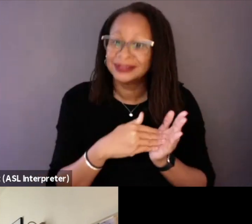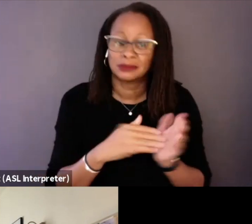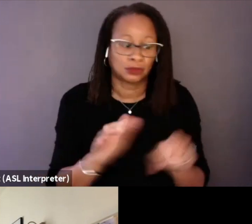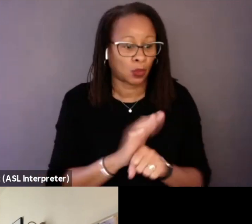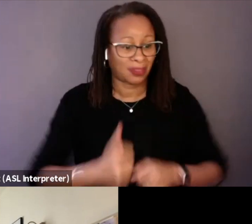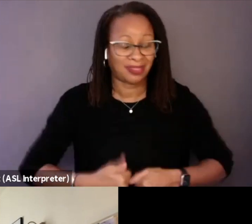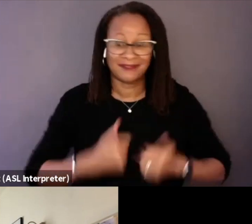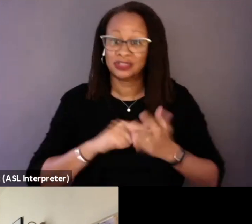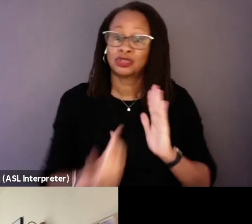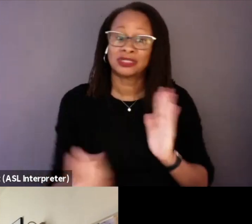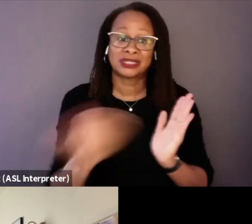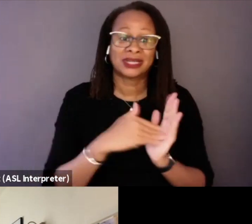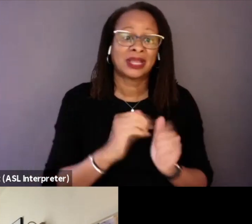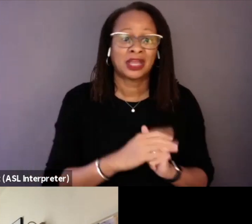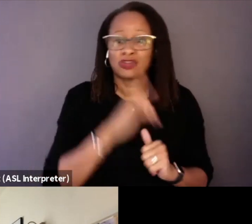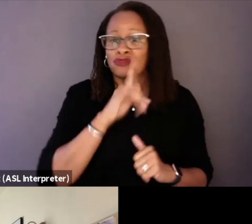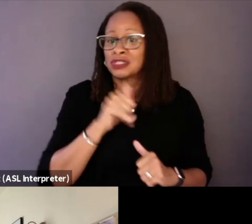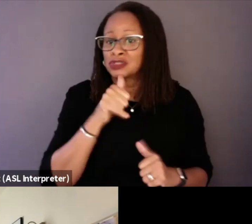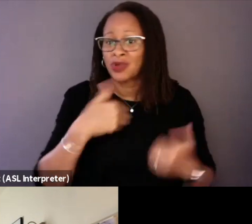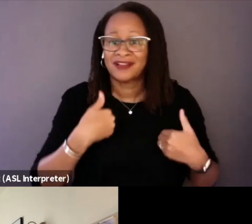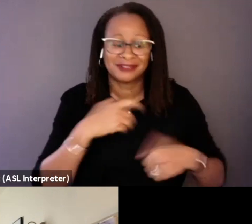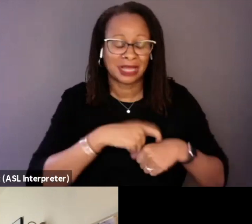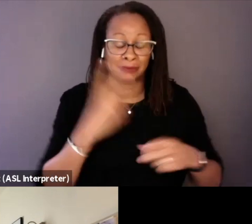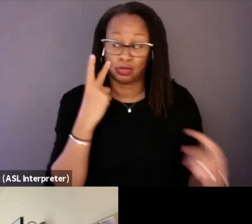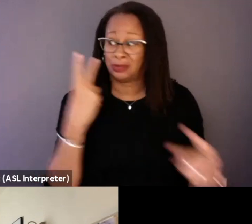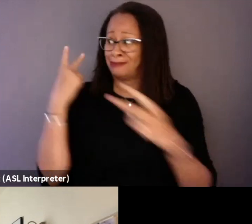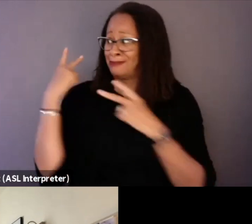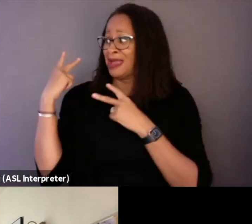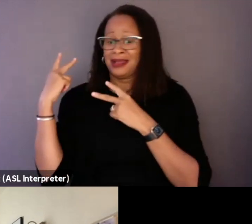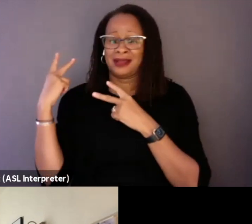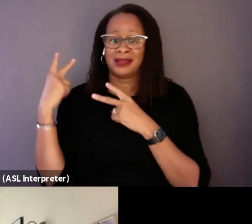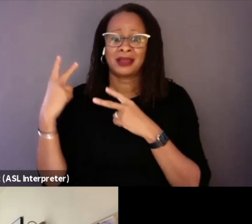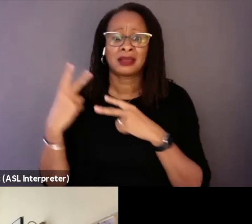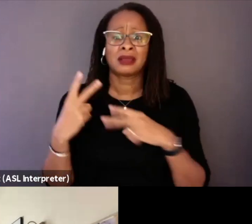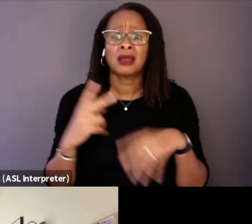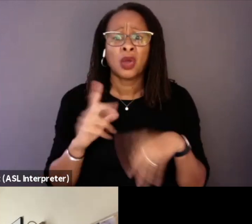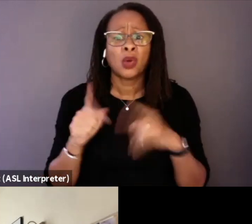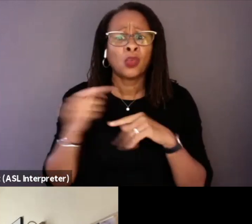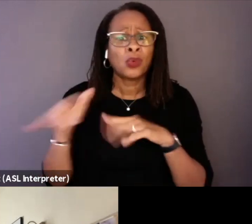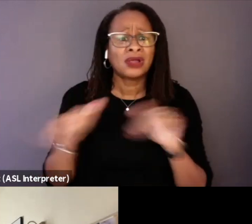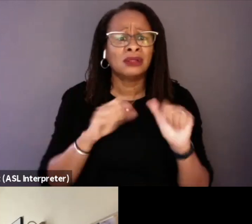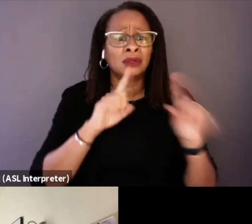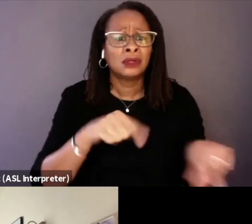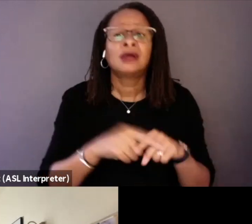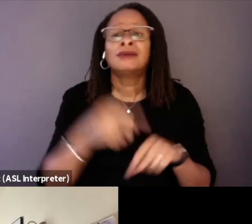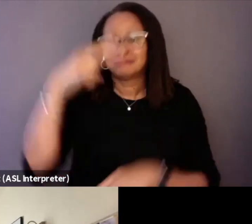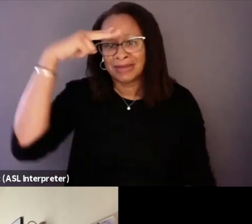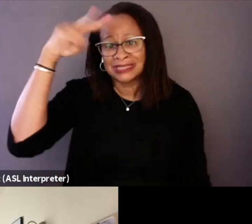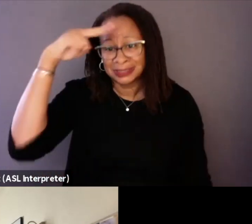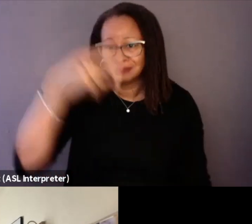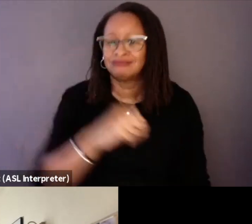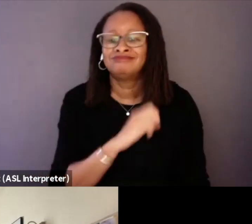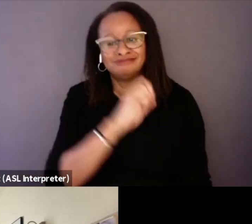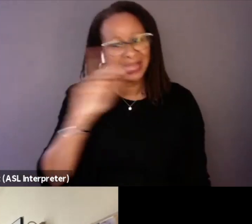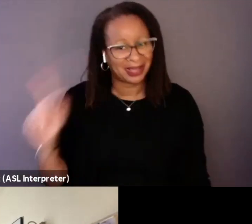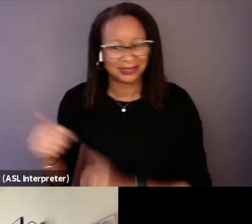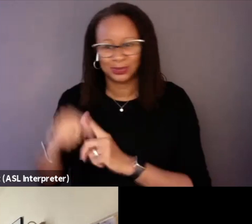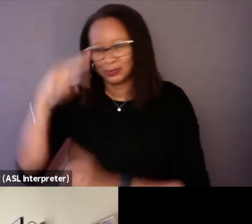And so you don't really have time to look back and--- Where did you guys go? We went to Mexico. We went back to Mexico.